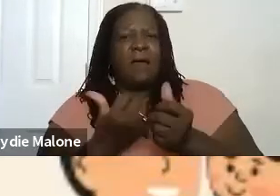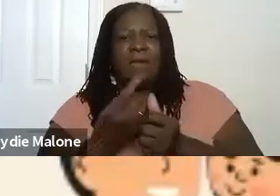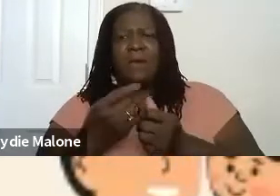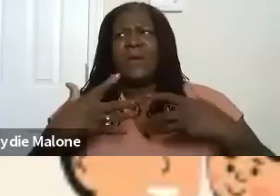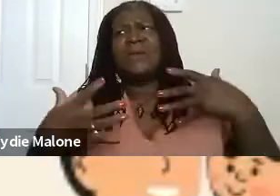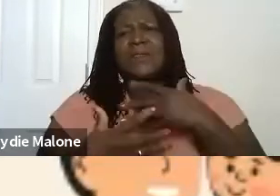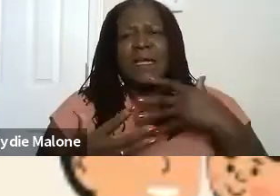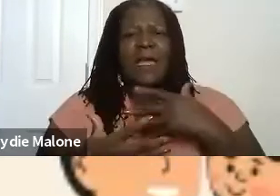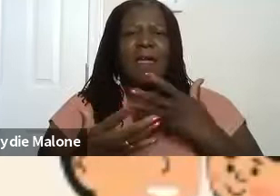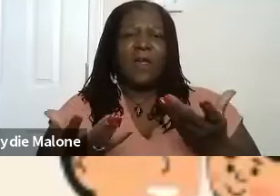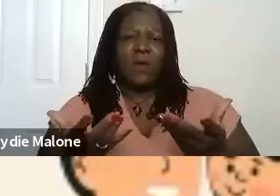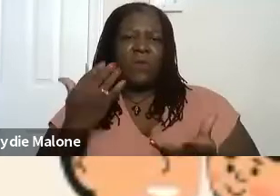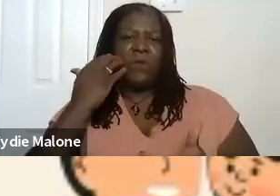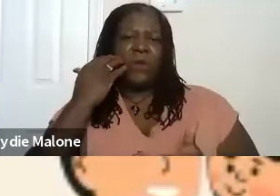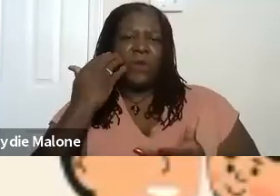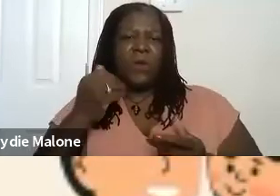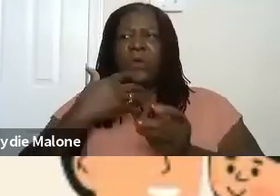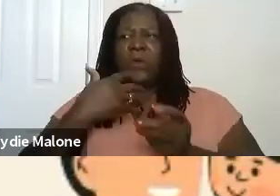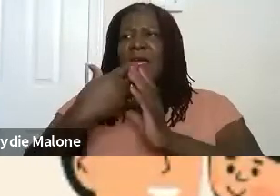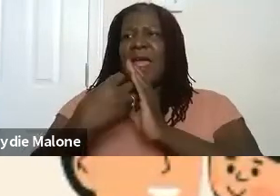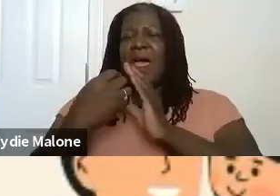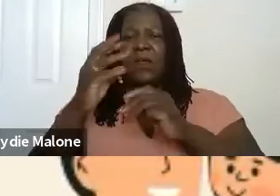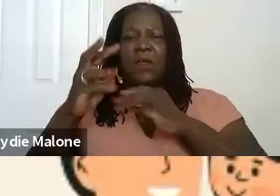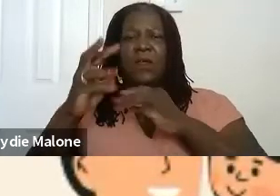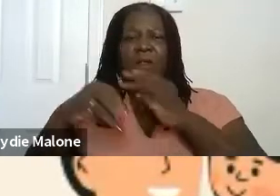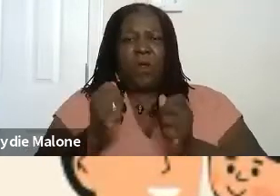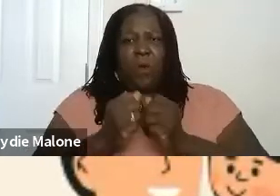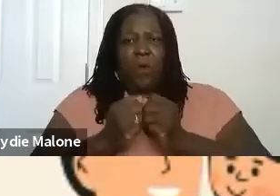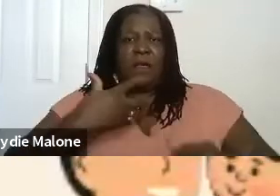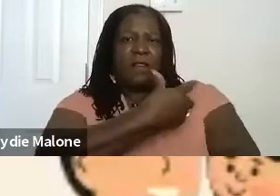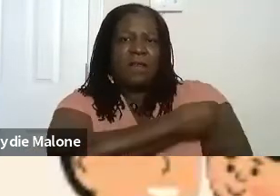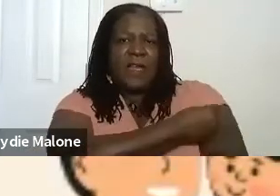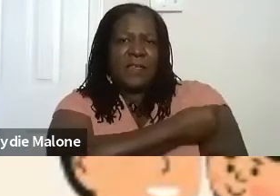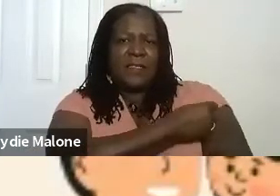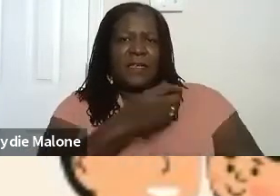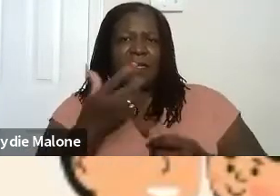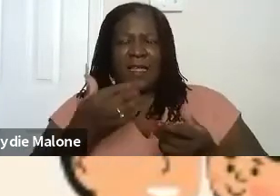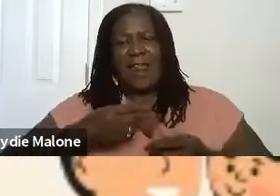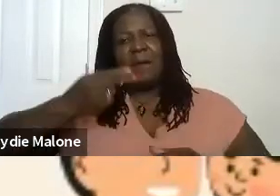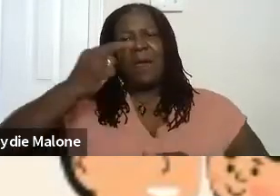without it. So and I'm high risk anyway so I was, like, I can't go out until I get it.